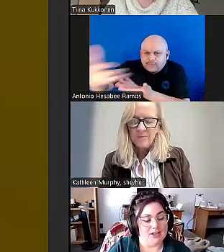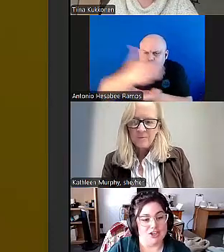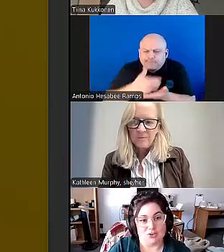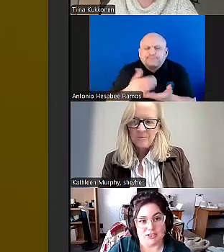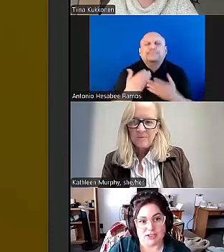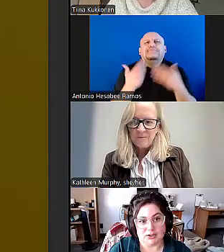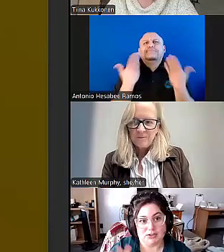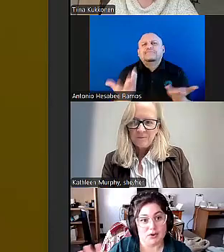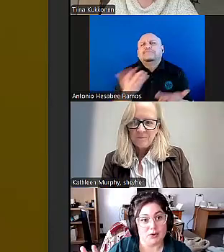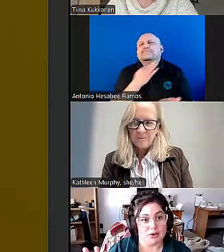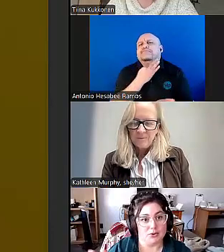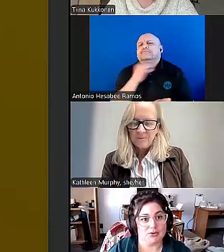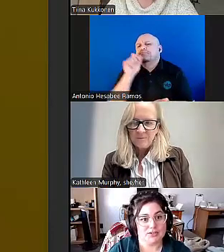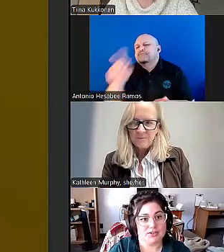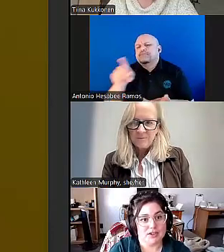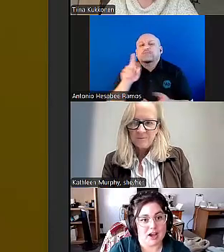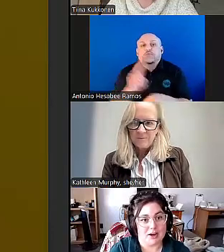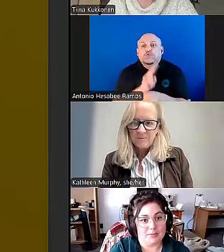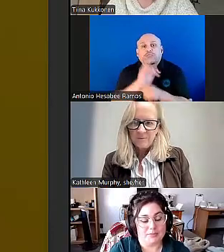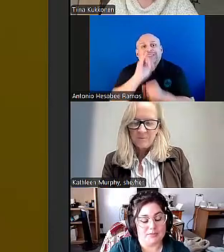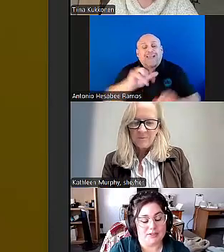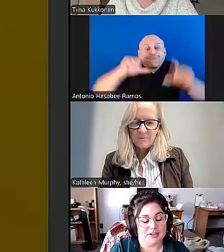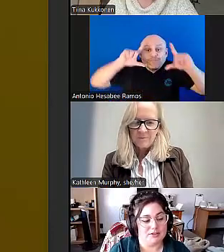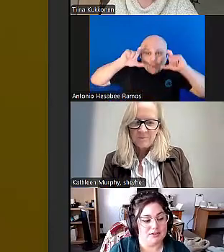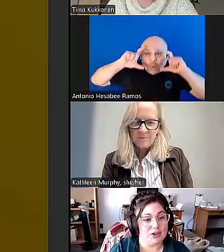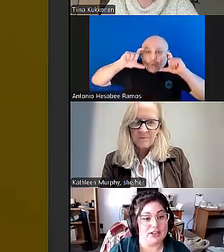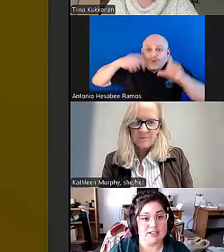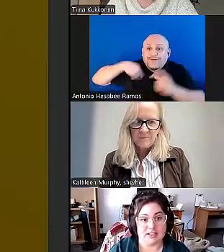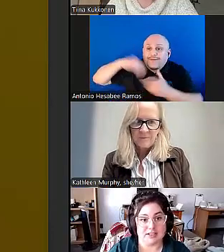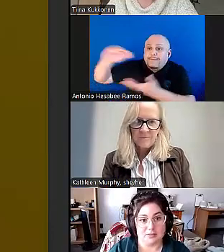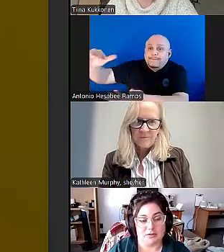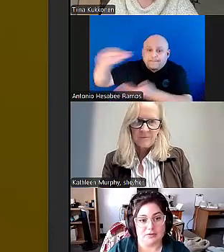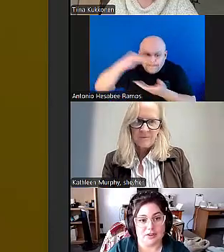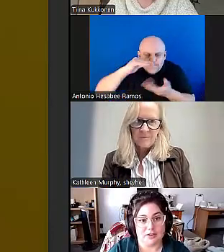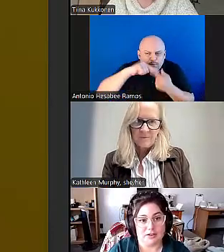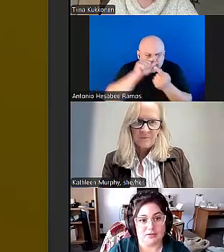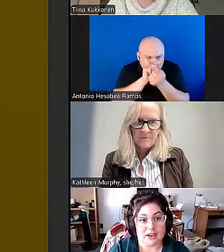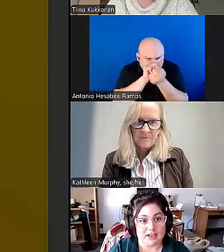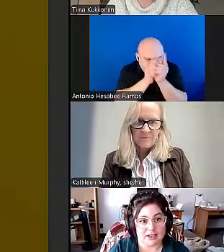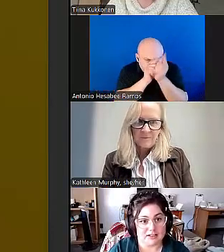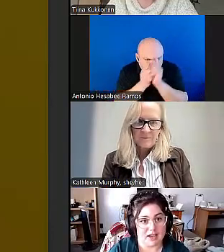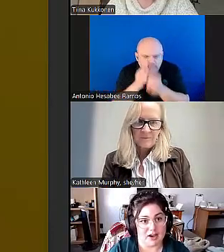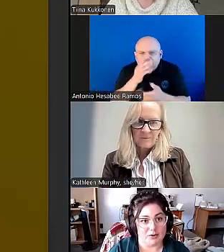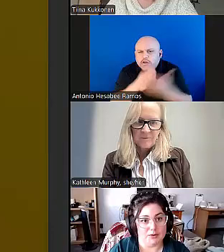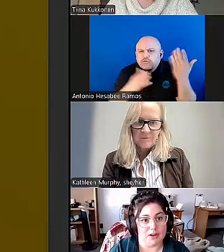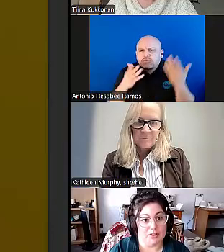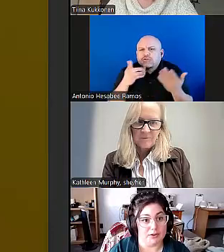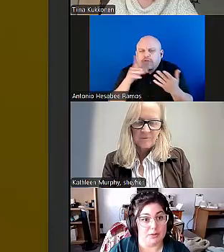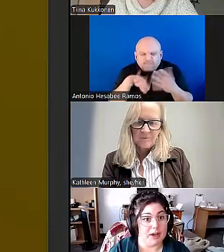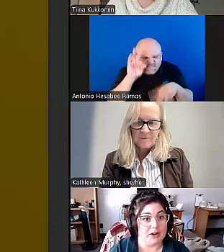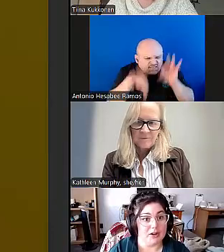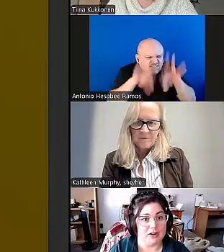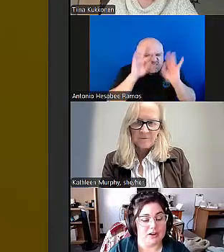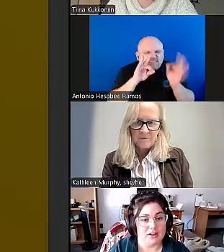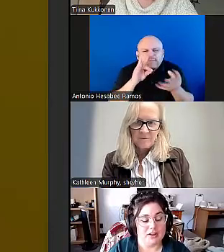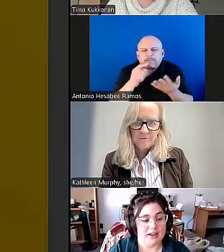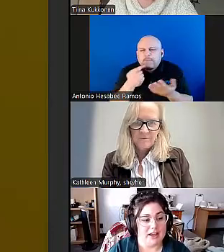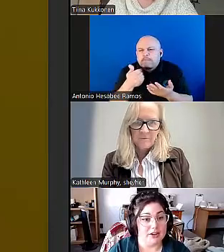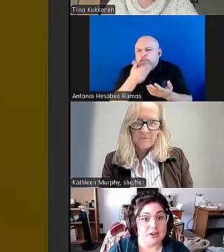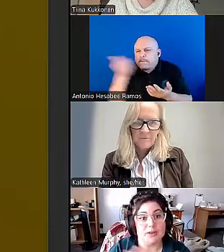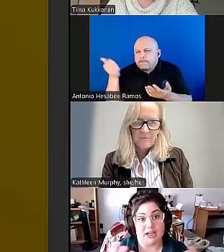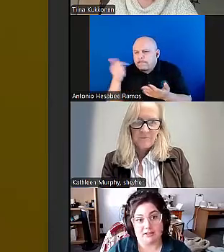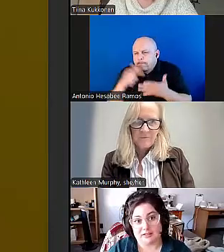then using those photos to translate some of the findings out a little bit better and illuminate